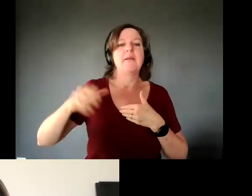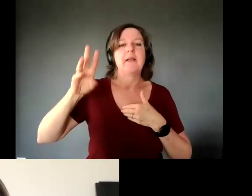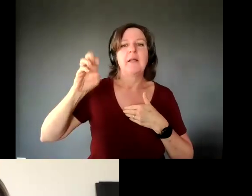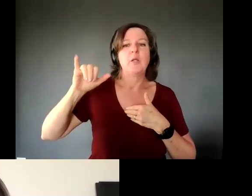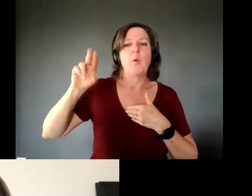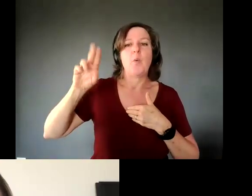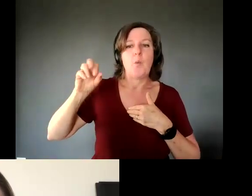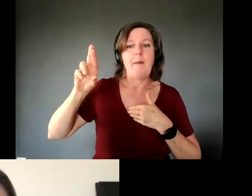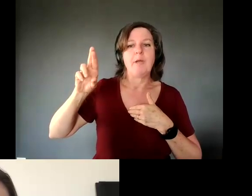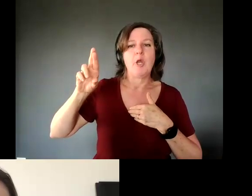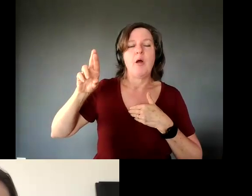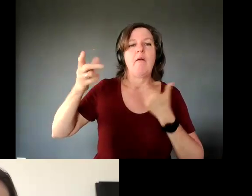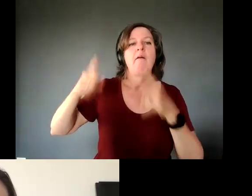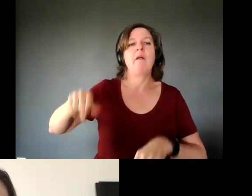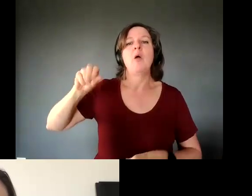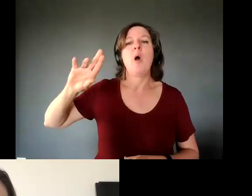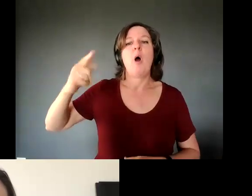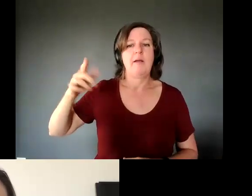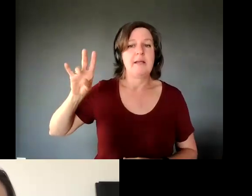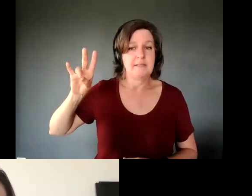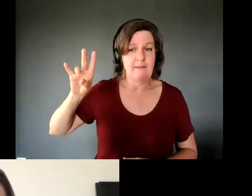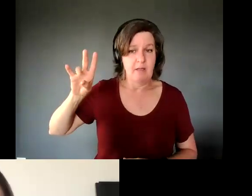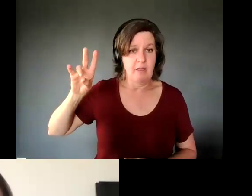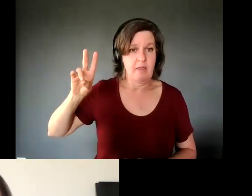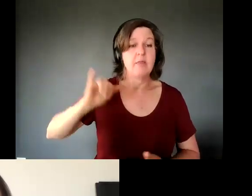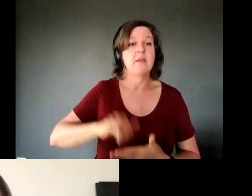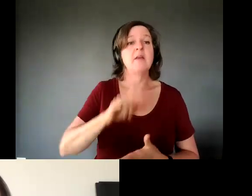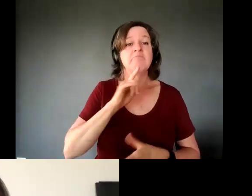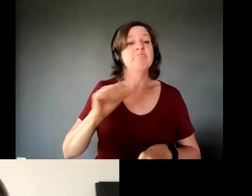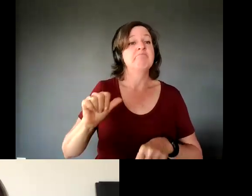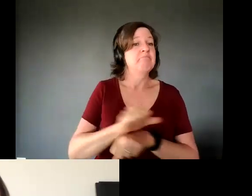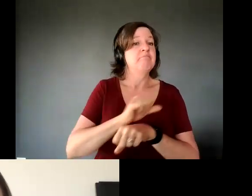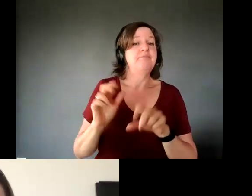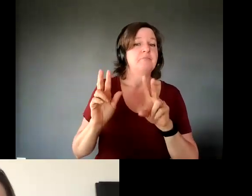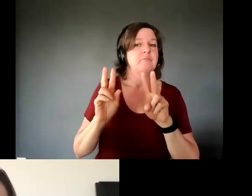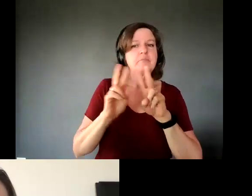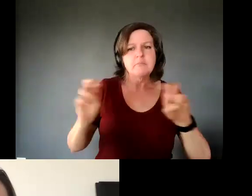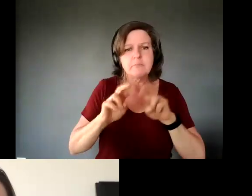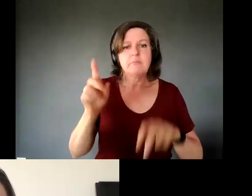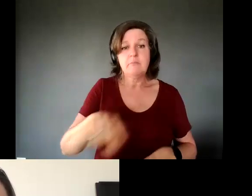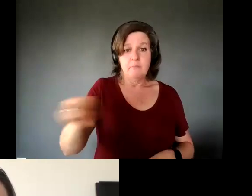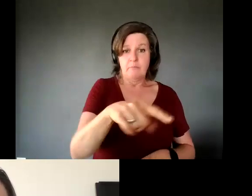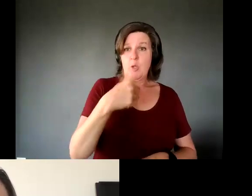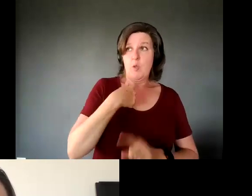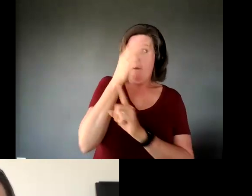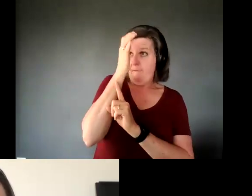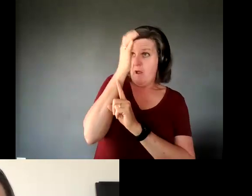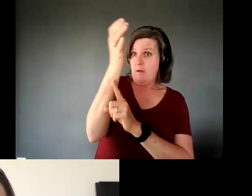on August the 7th. And that really is looking at if you have a concept for a small business,